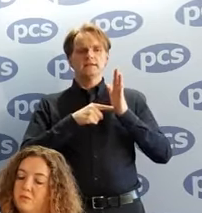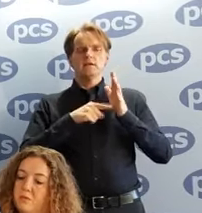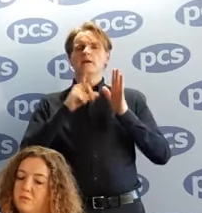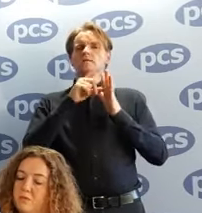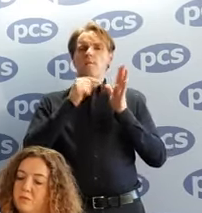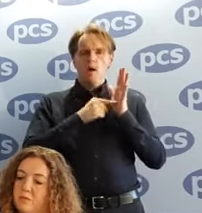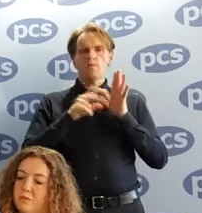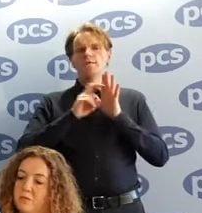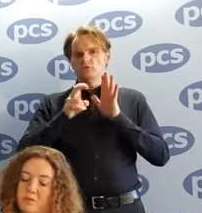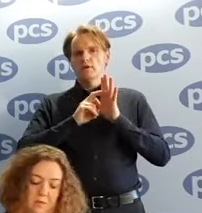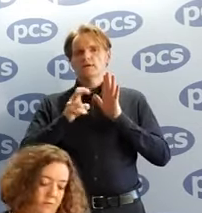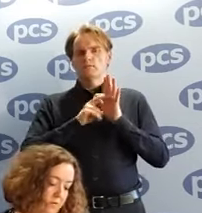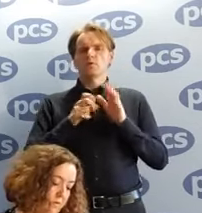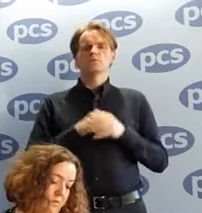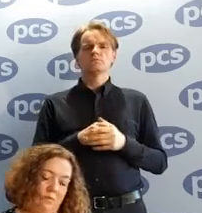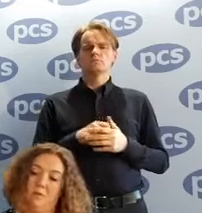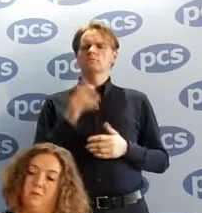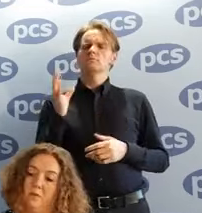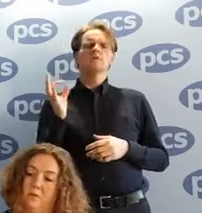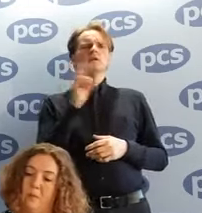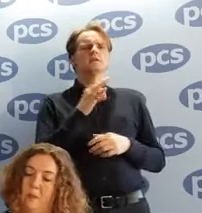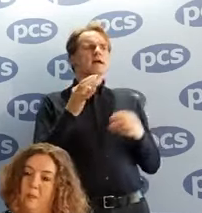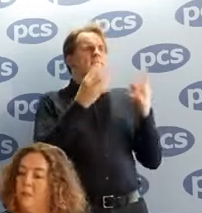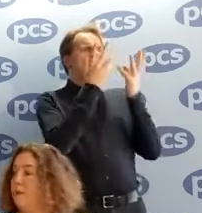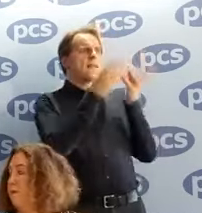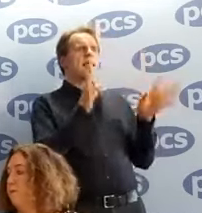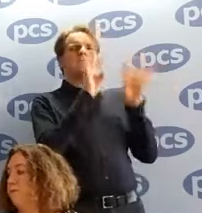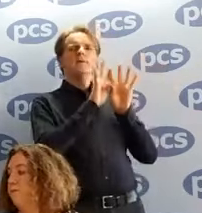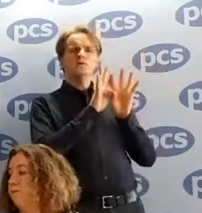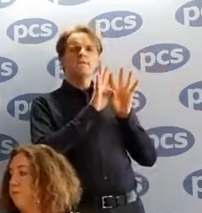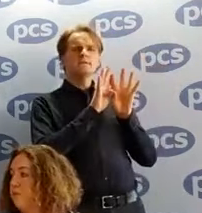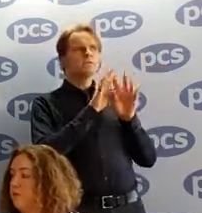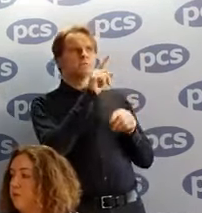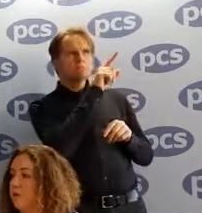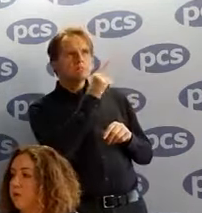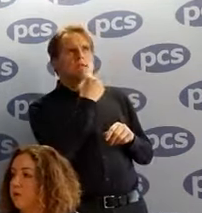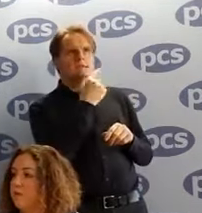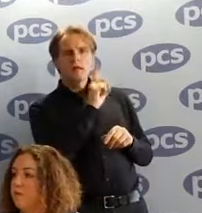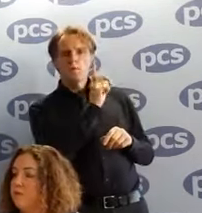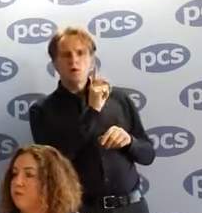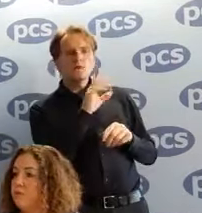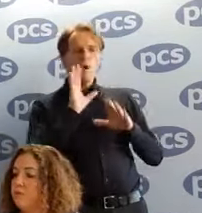Treasury ministers saying to the unions around funding? So I think this is why I